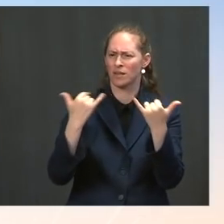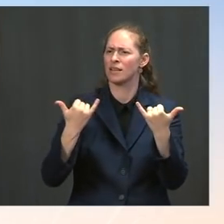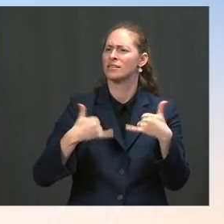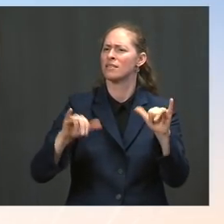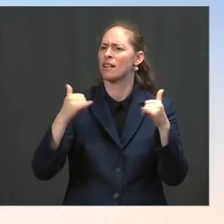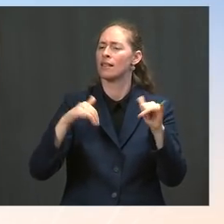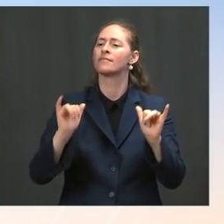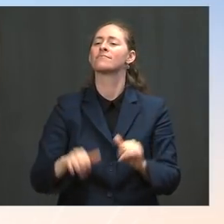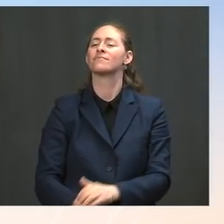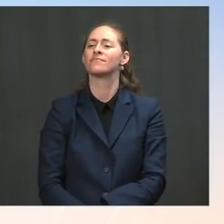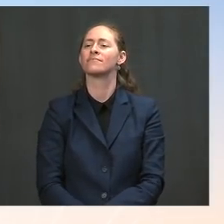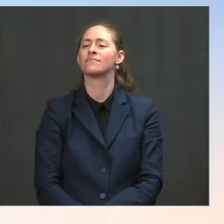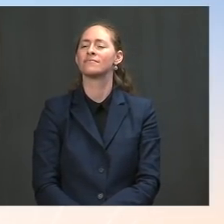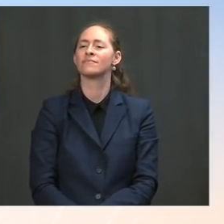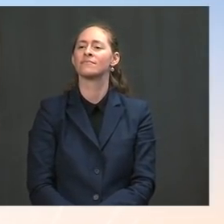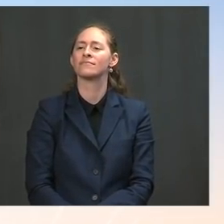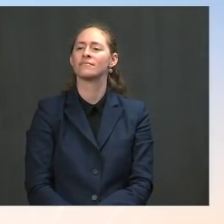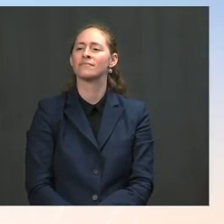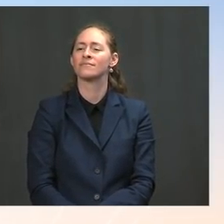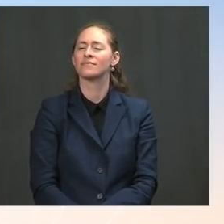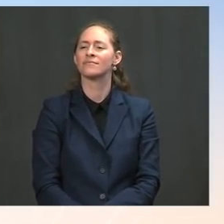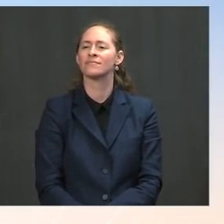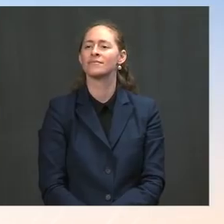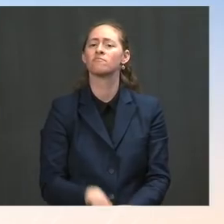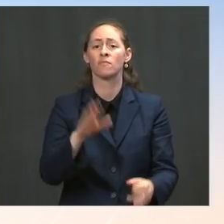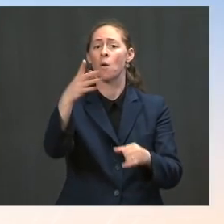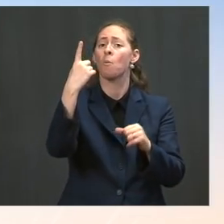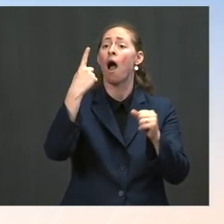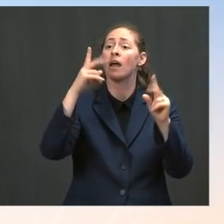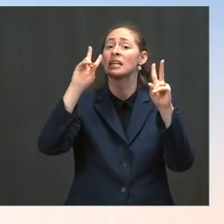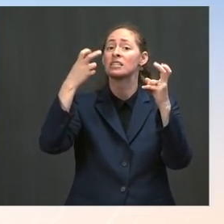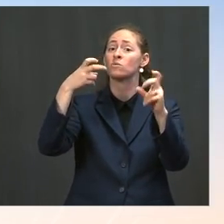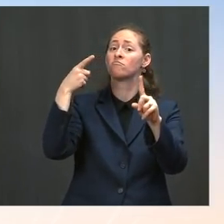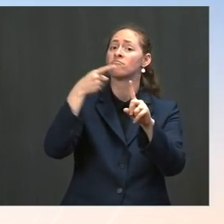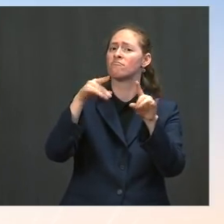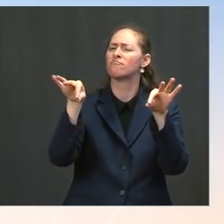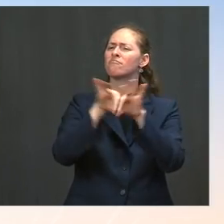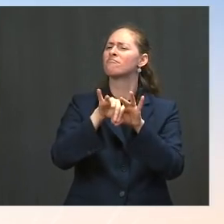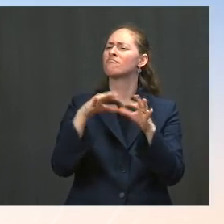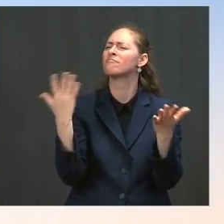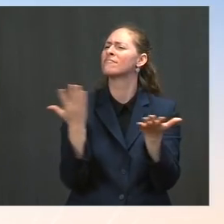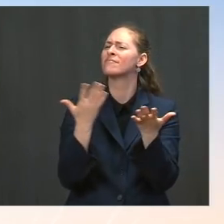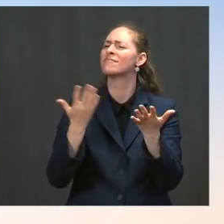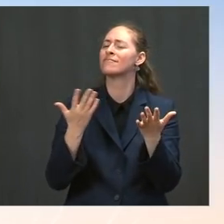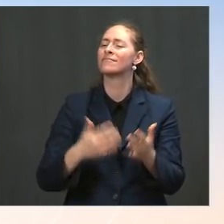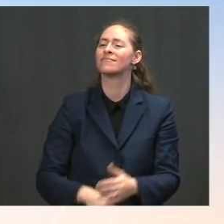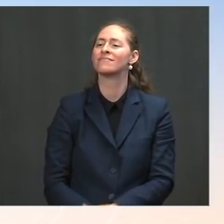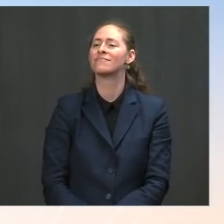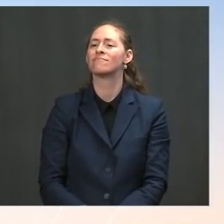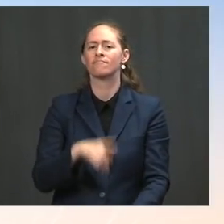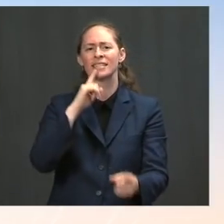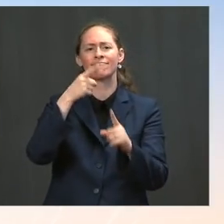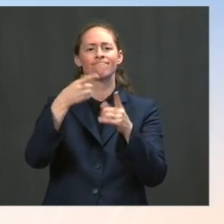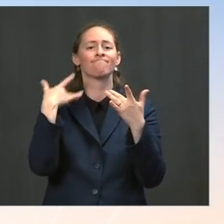or the primary issue, I think it's probably safe to say -- is around tax enforcement on the wealthiest Americans,